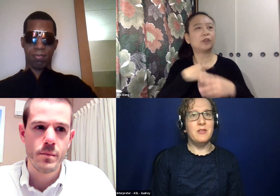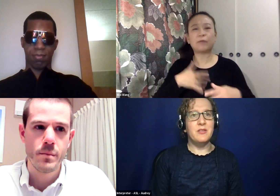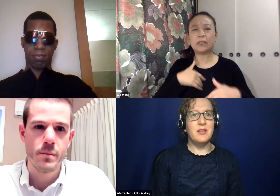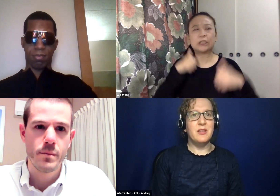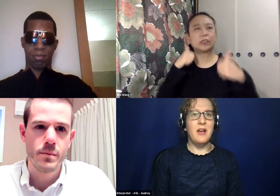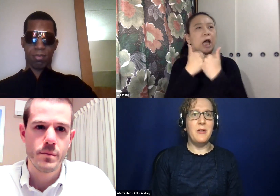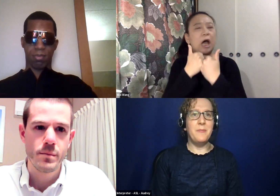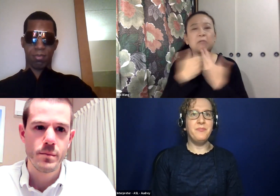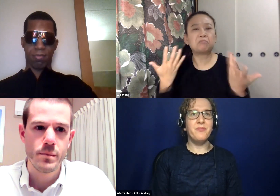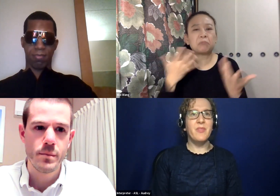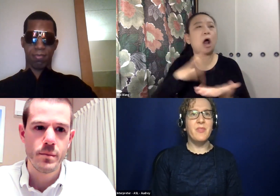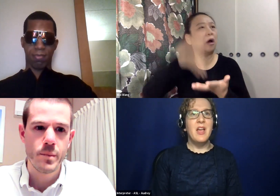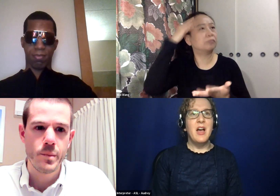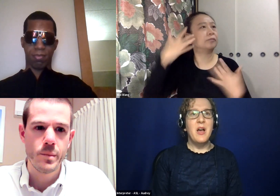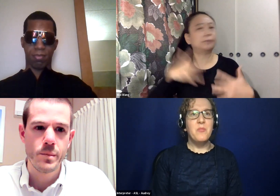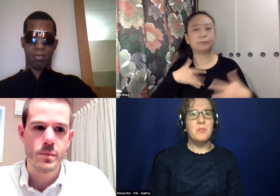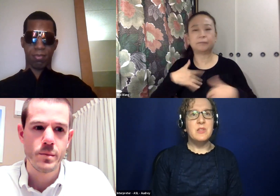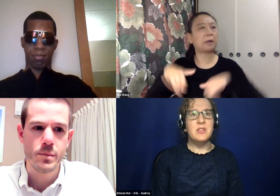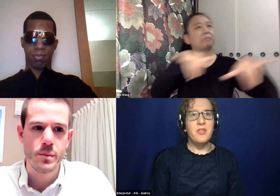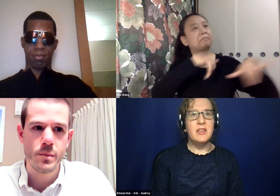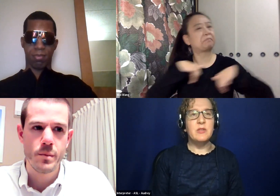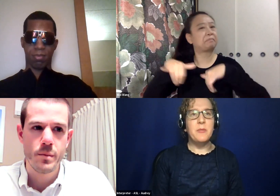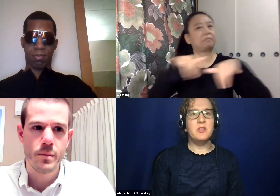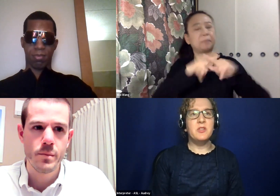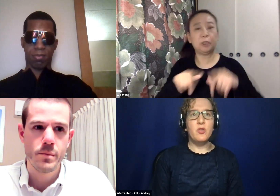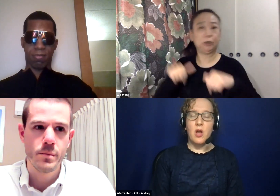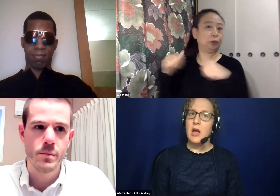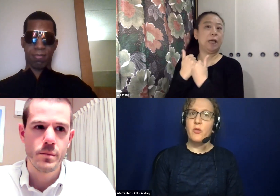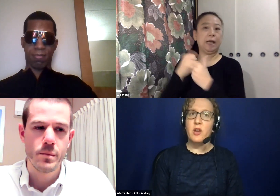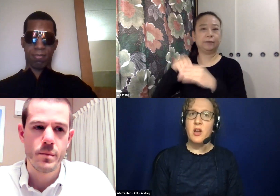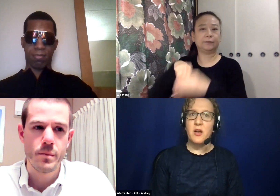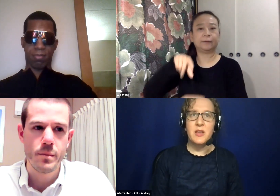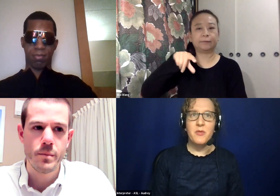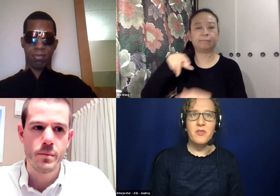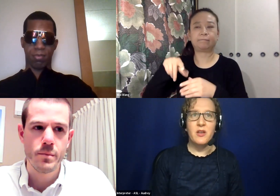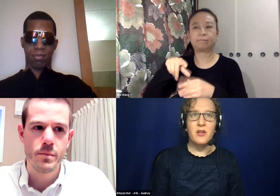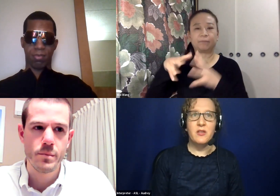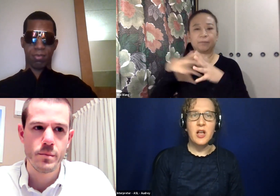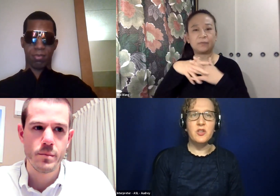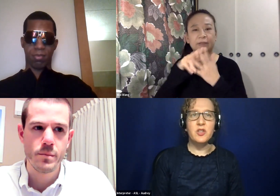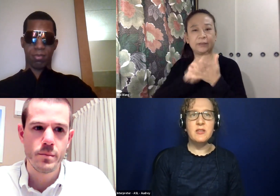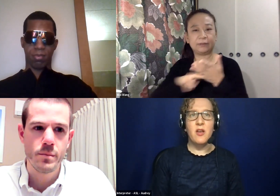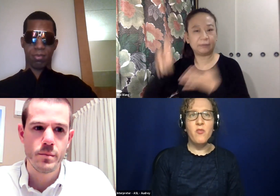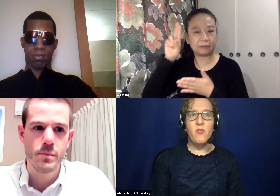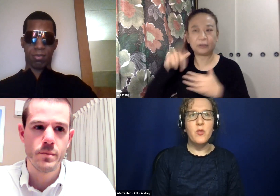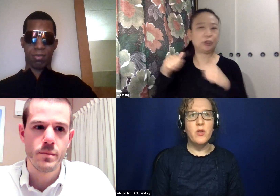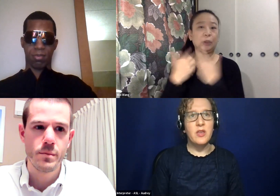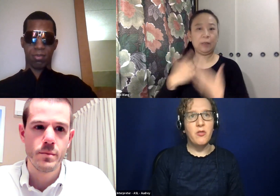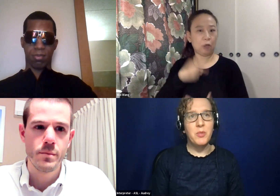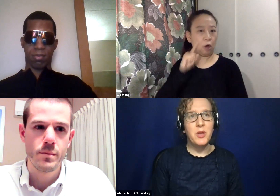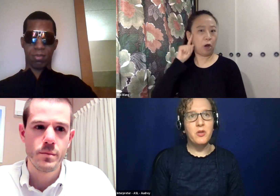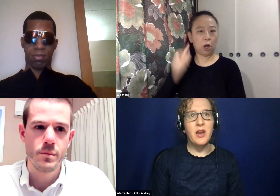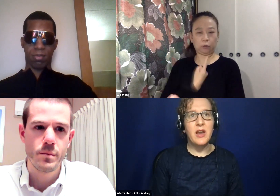different things. I was able to overcome some of the challenges of working with hearing people